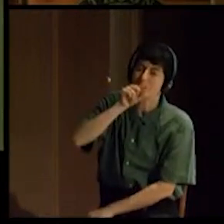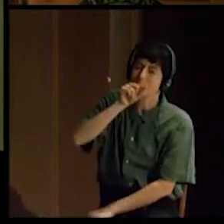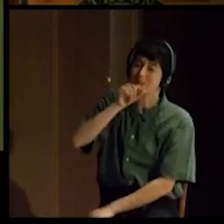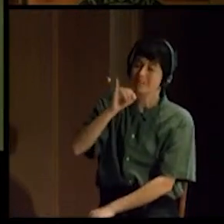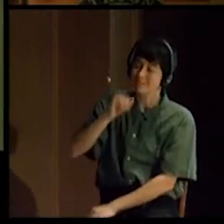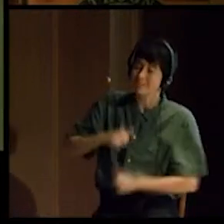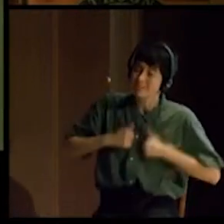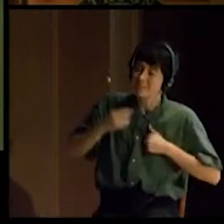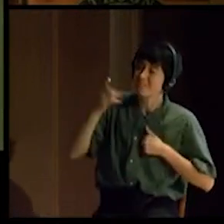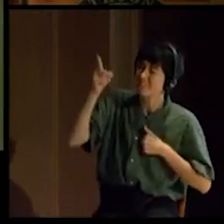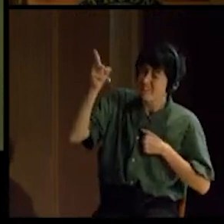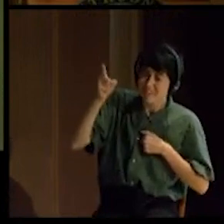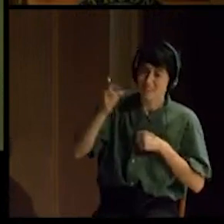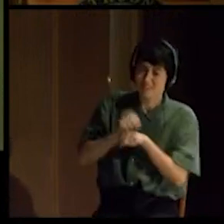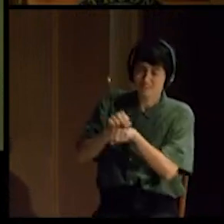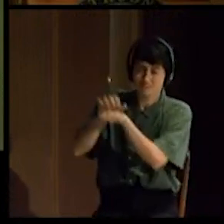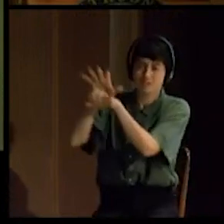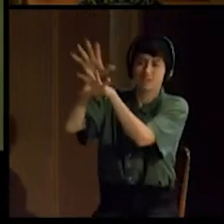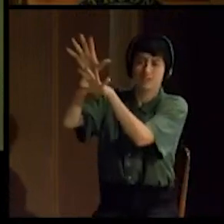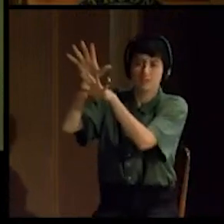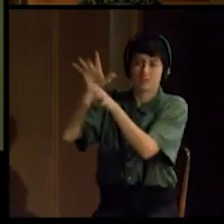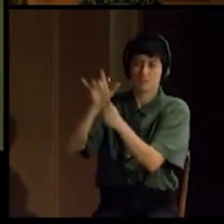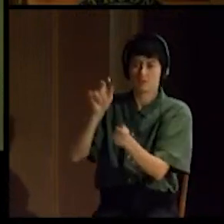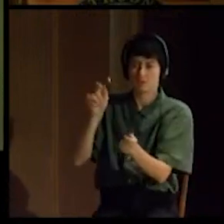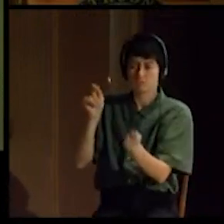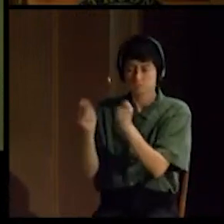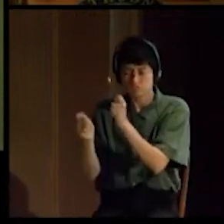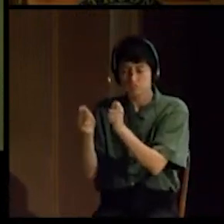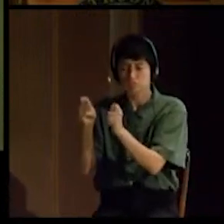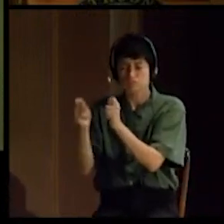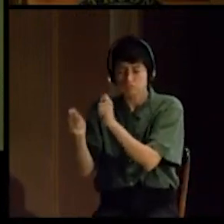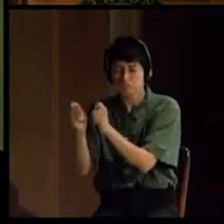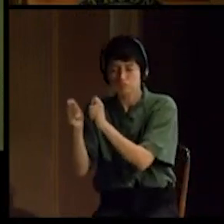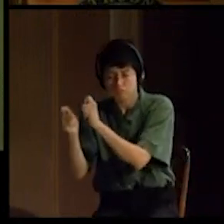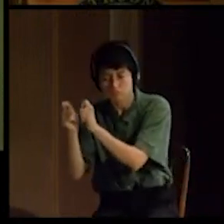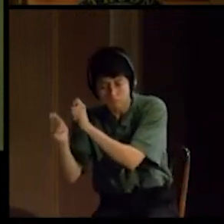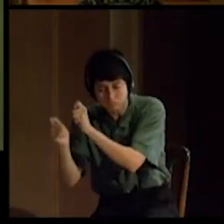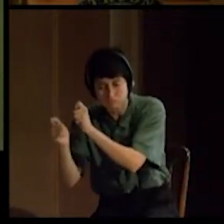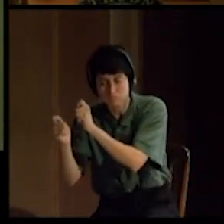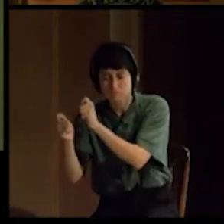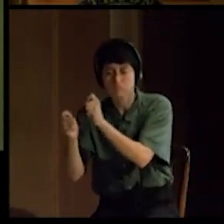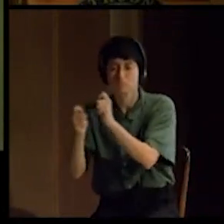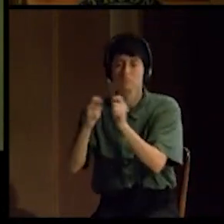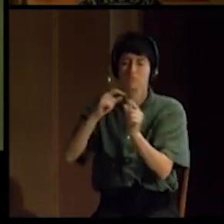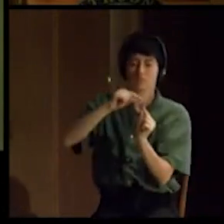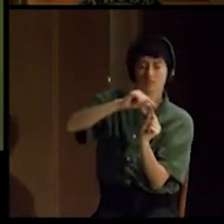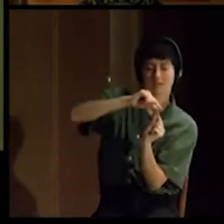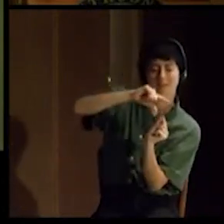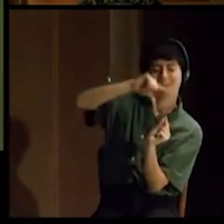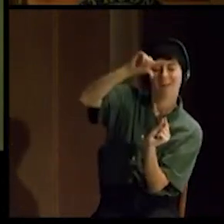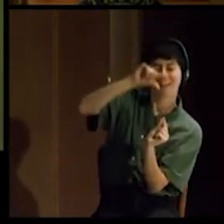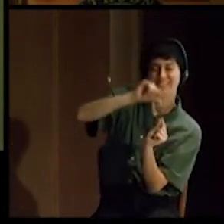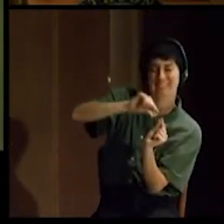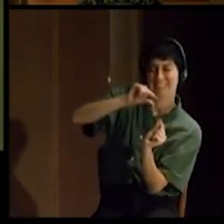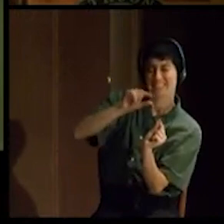So a lot of these birds that have independently evolved to live at high elevations have independently evolved.